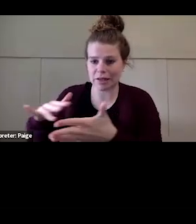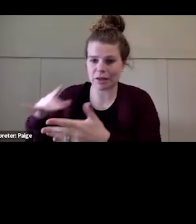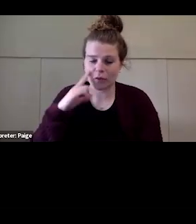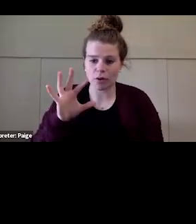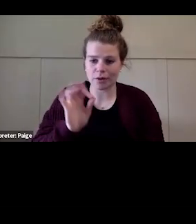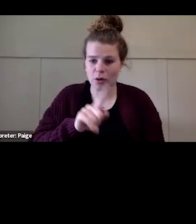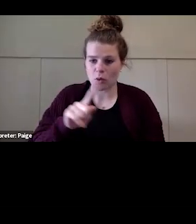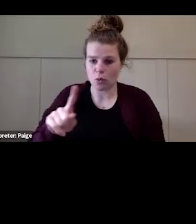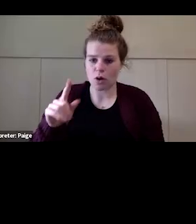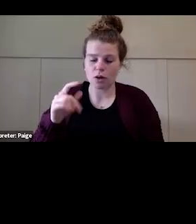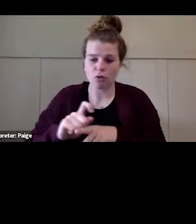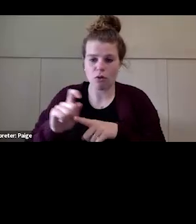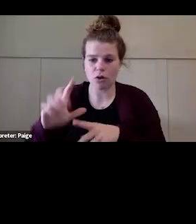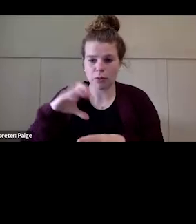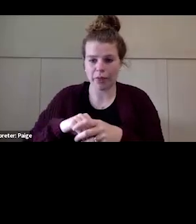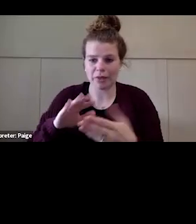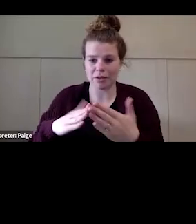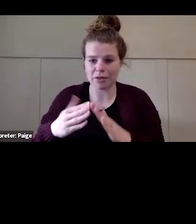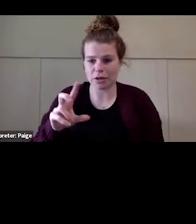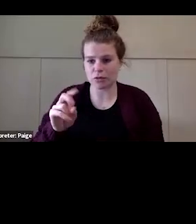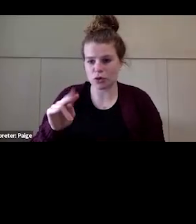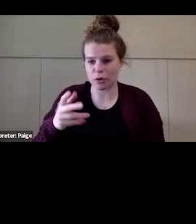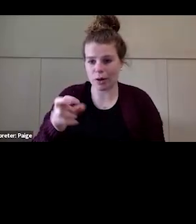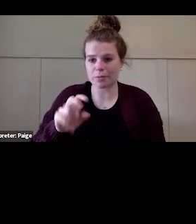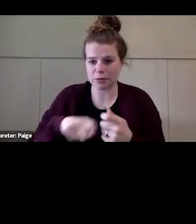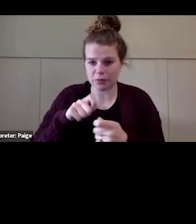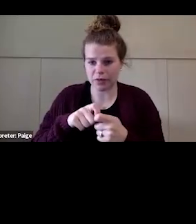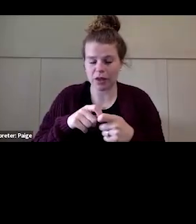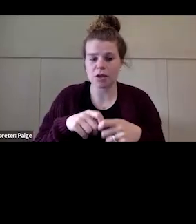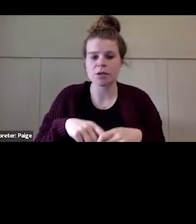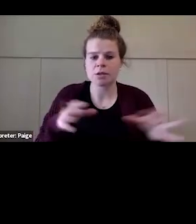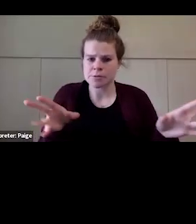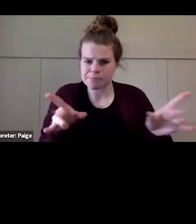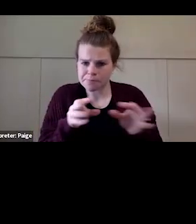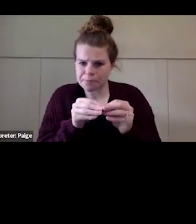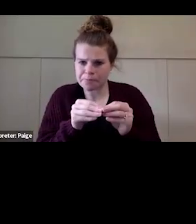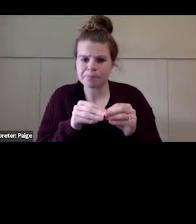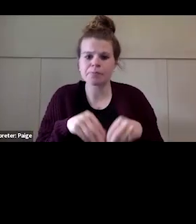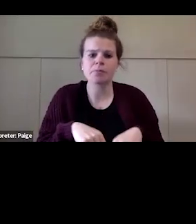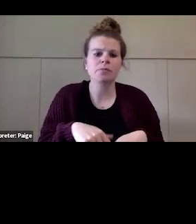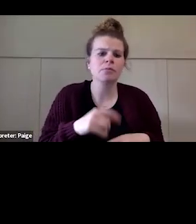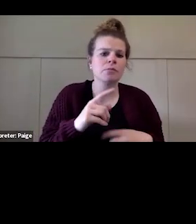within the city of Durham and incidents of violence that occurred on those calls, arrests that occurred on those calls.